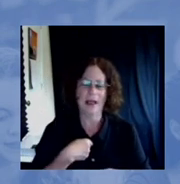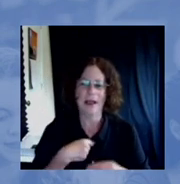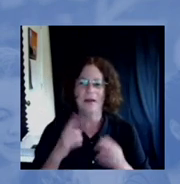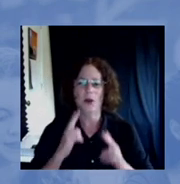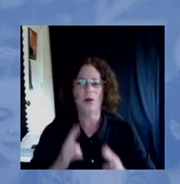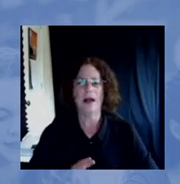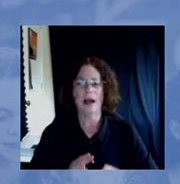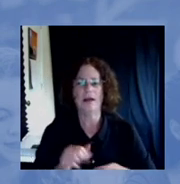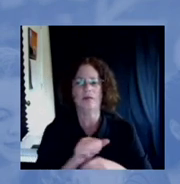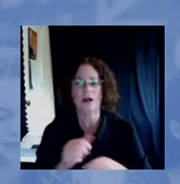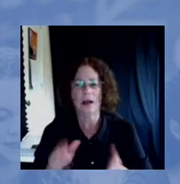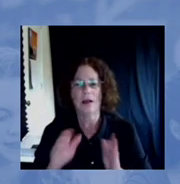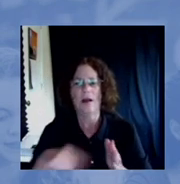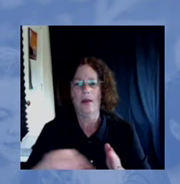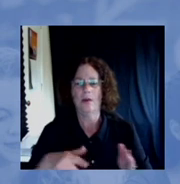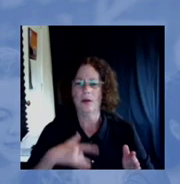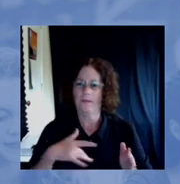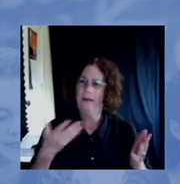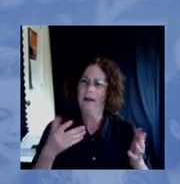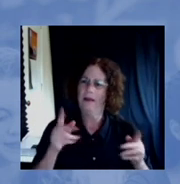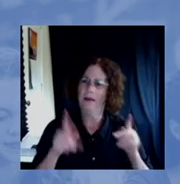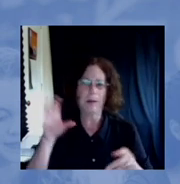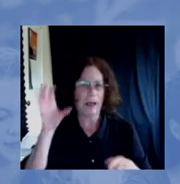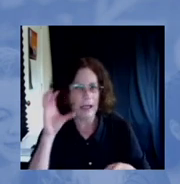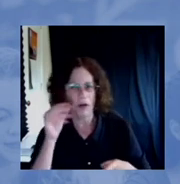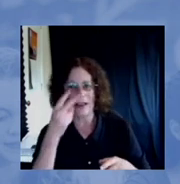TO FEEL SEEN AND HEARD AND LOVED EXACTLY AS THEY ARE WHEN THEY WALK IN OUR BUILDING.